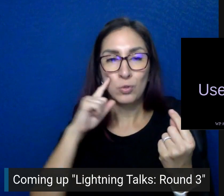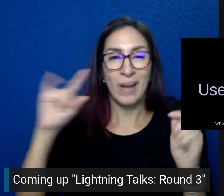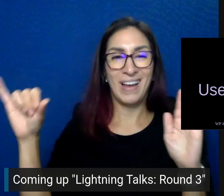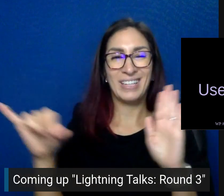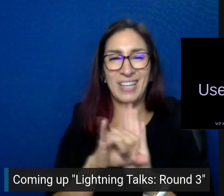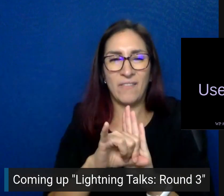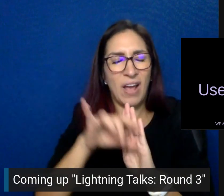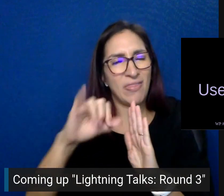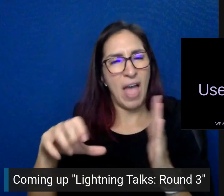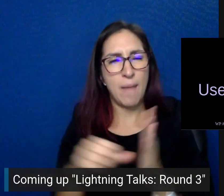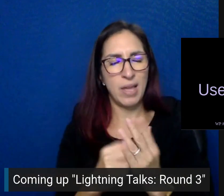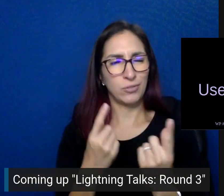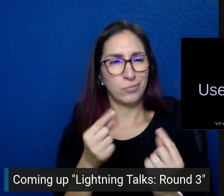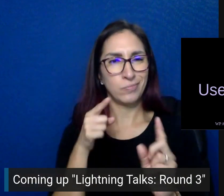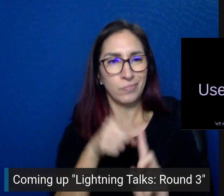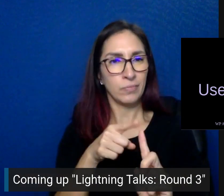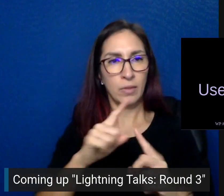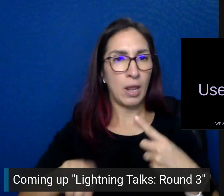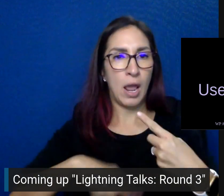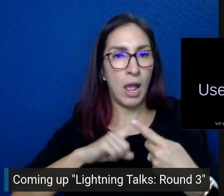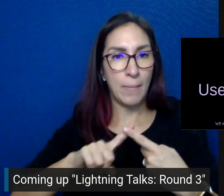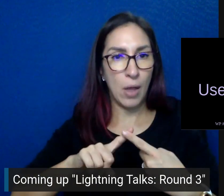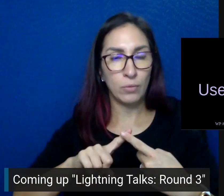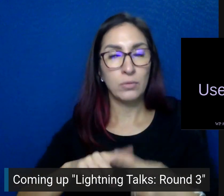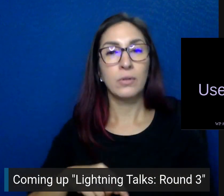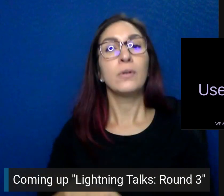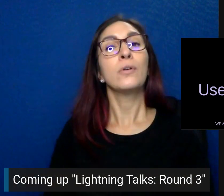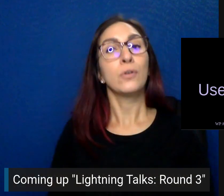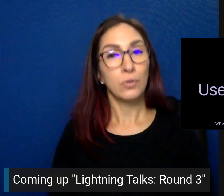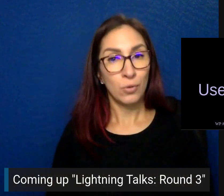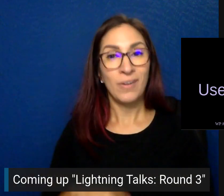This allows the site to be organized and makes it easier for everyone